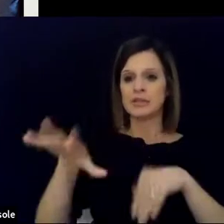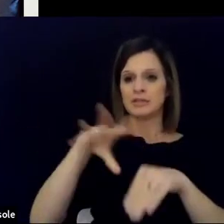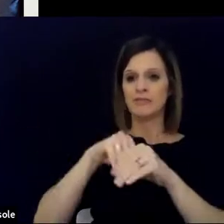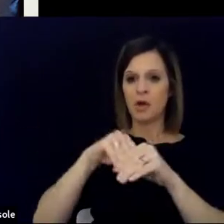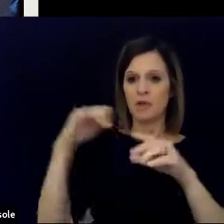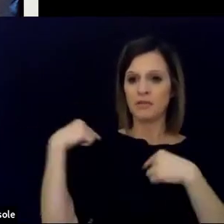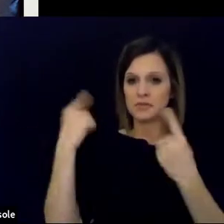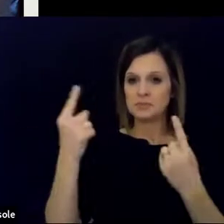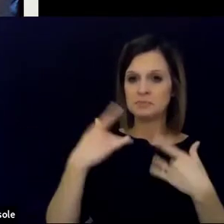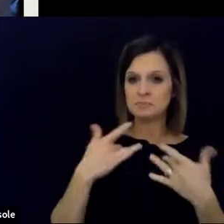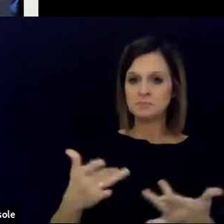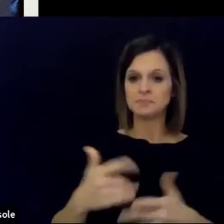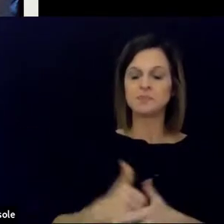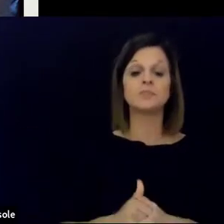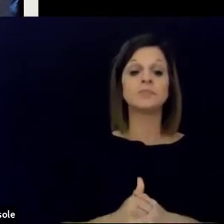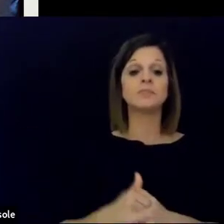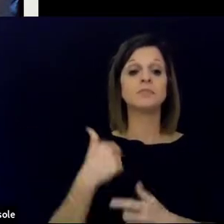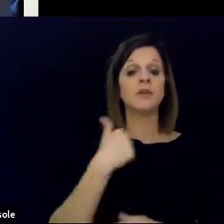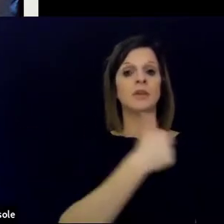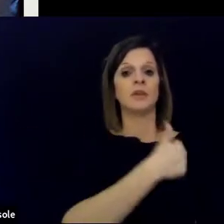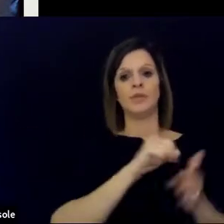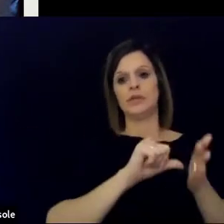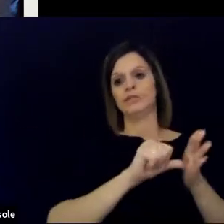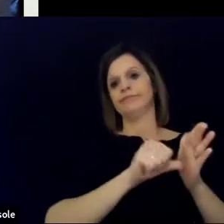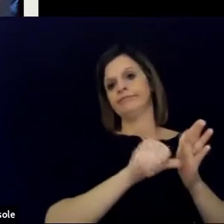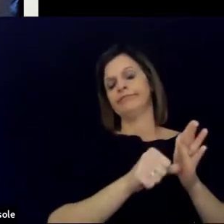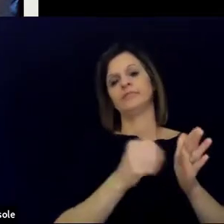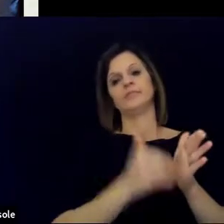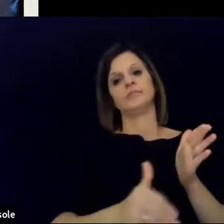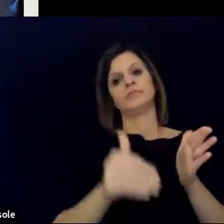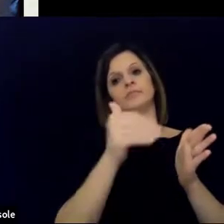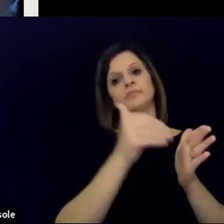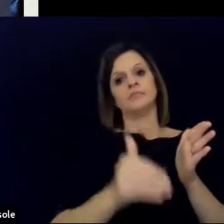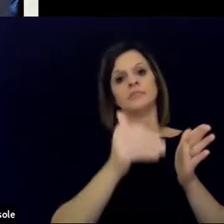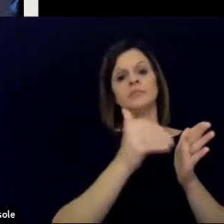We emphasize time and time again that collaborative work.